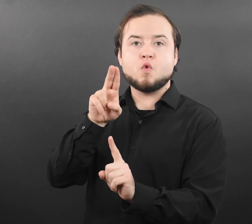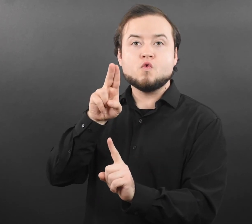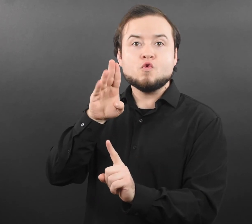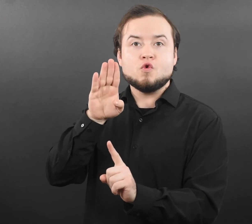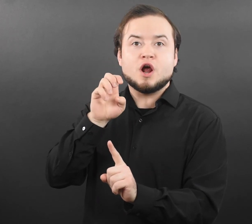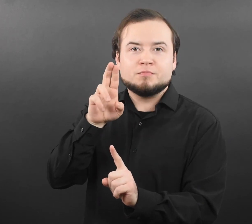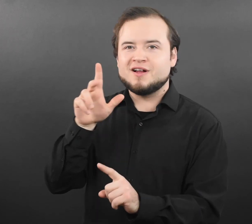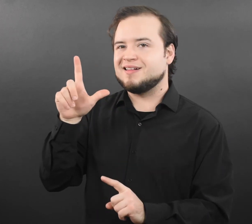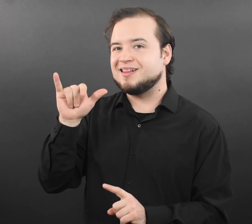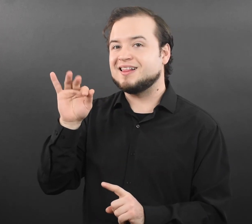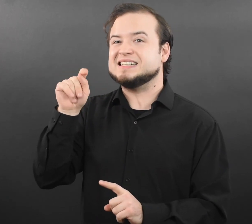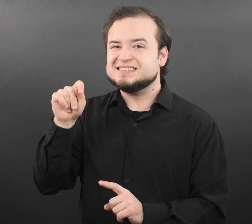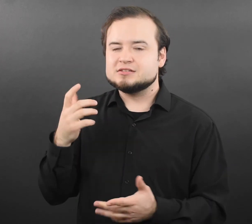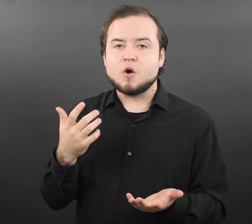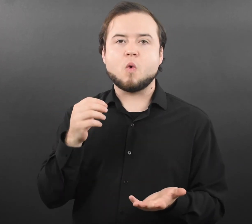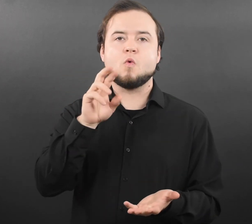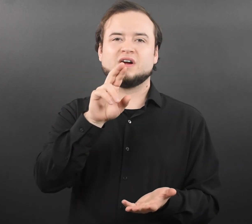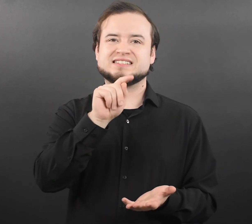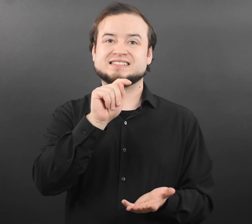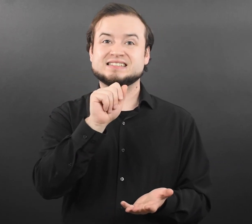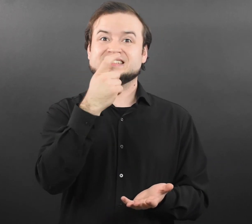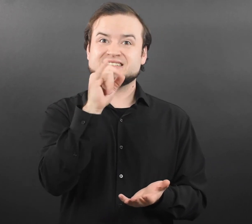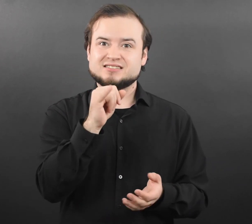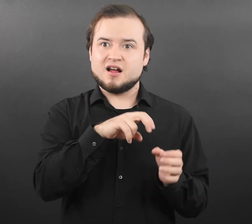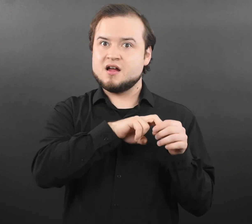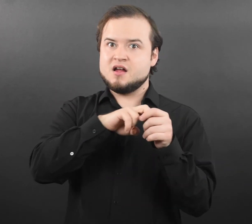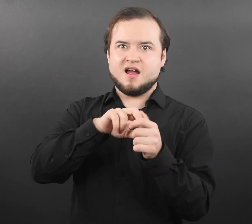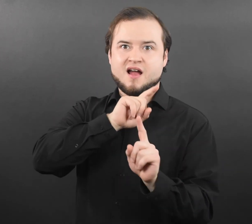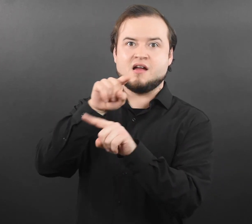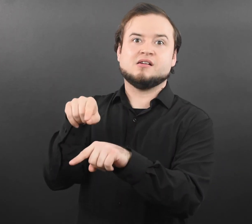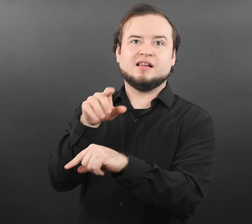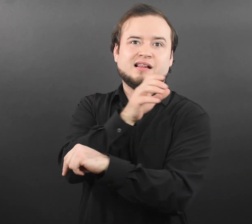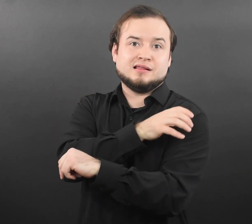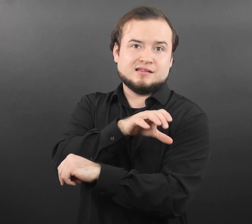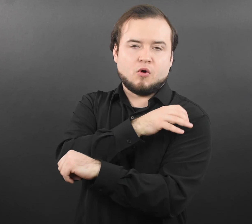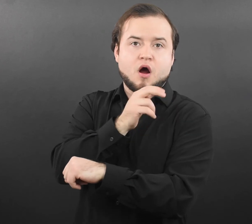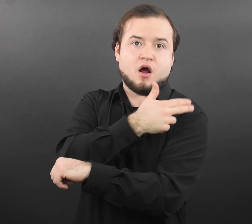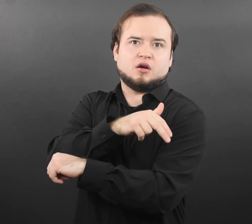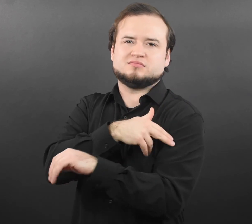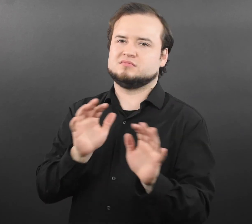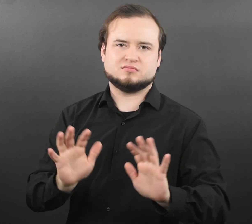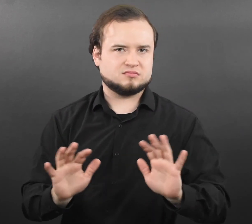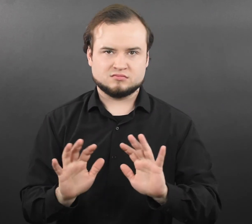(such as Uber or Lyft), or taxis if you need to go to a clinic or hospital.